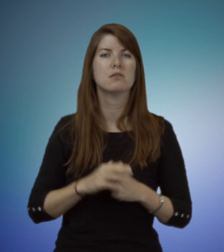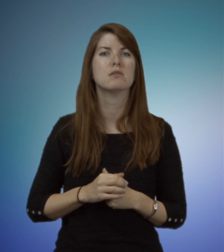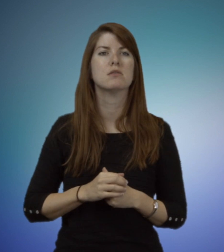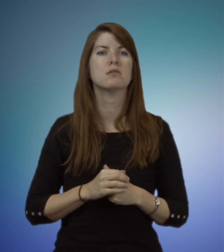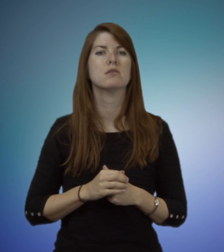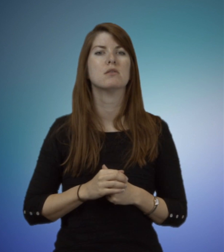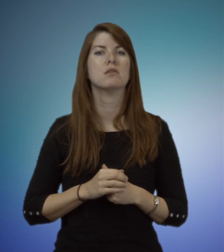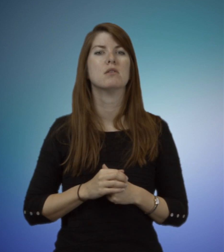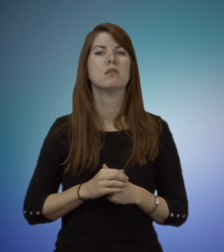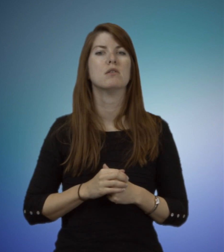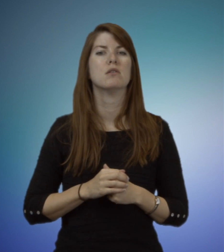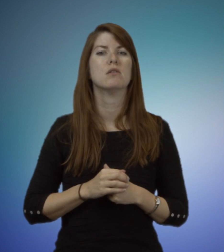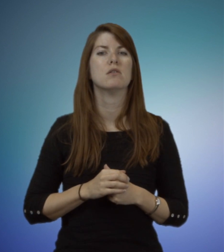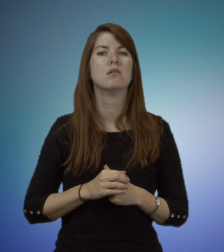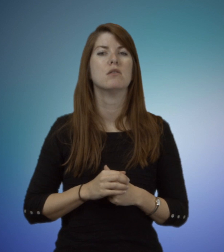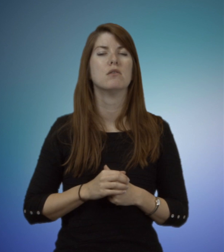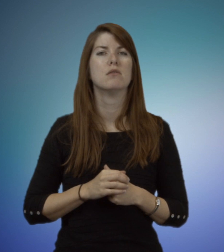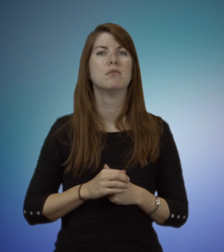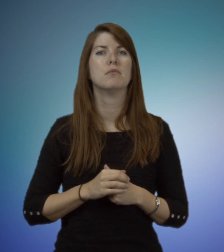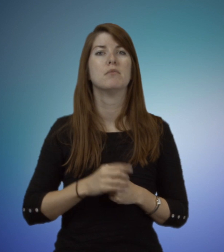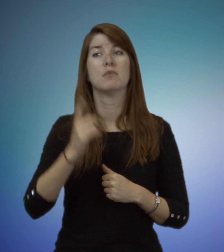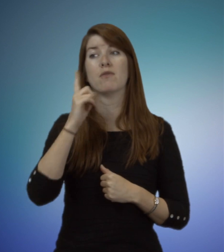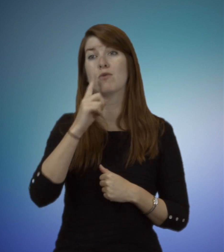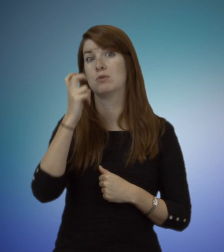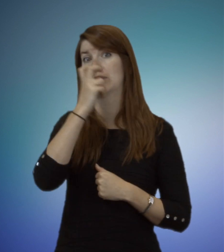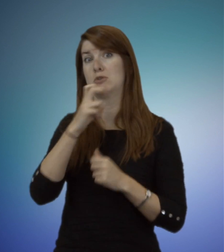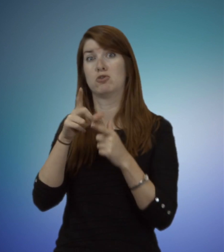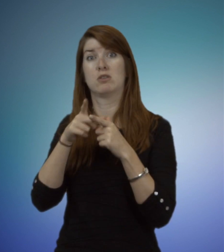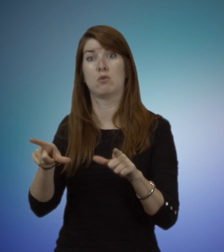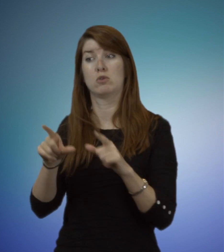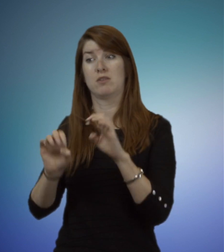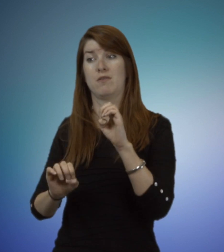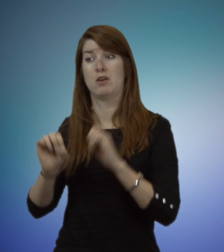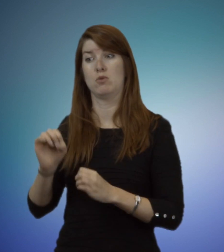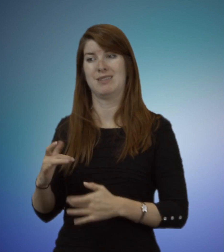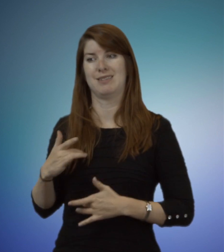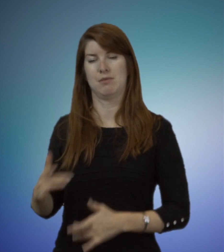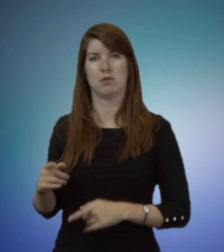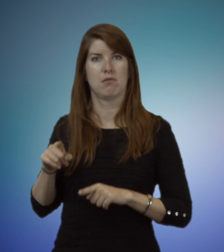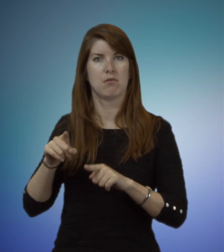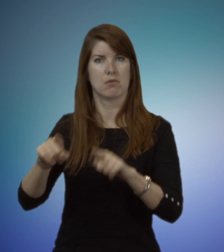And speech and language evaluations usually occur and are reviewed during an ARD meeting,